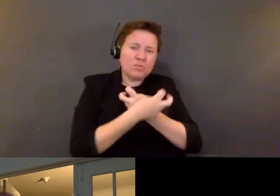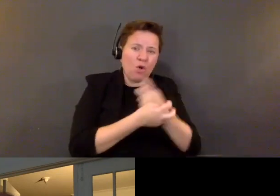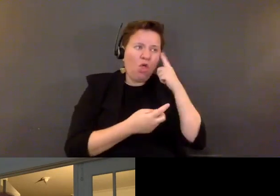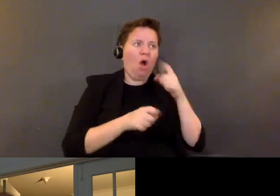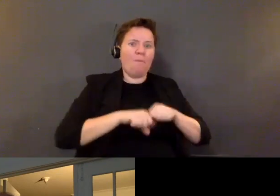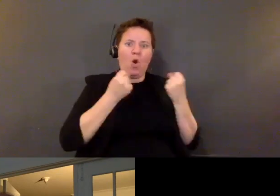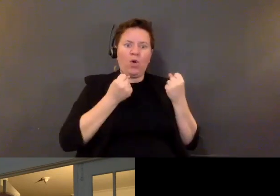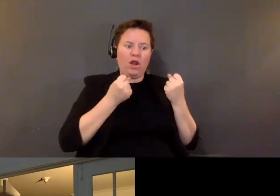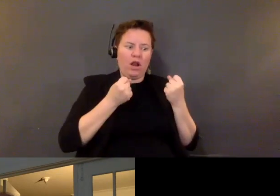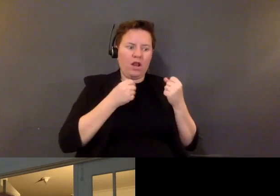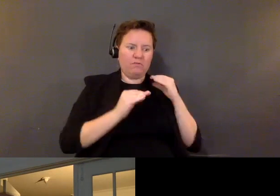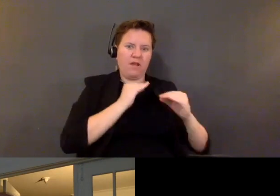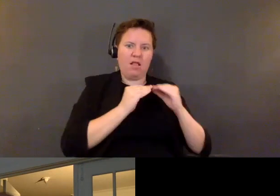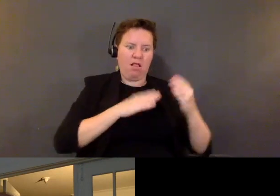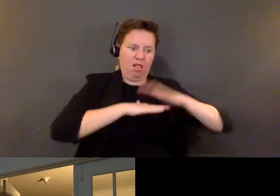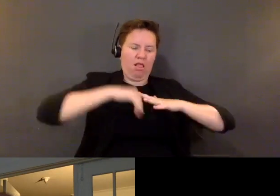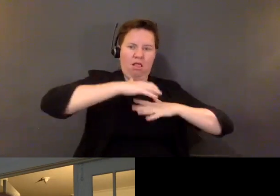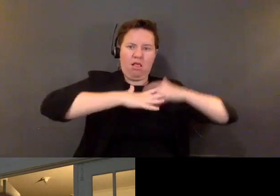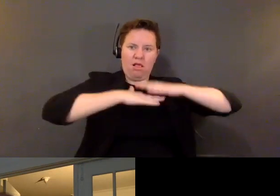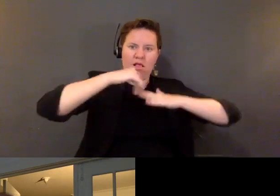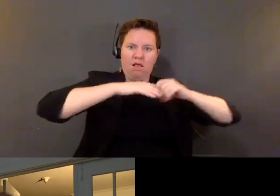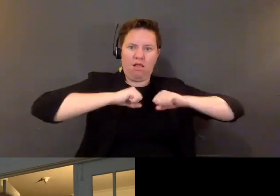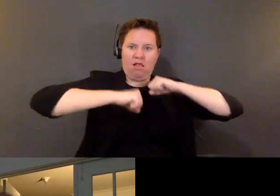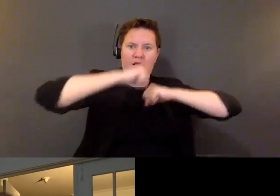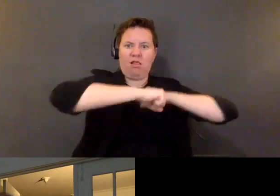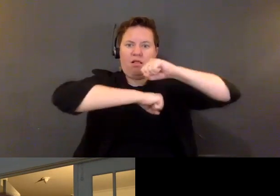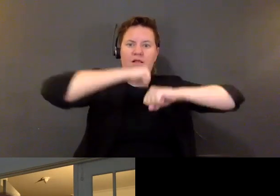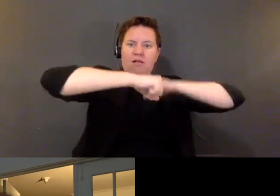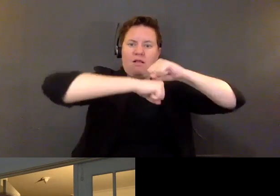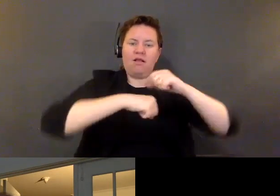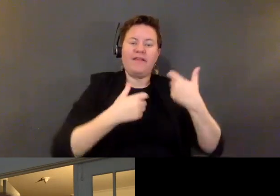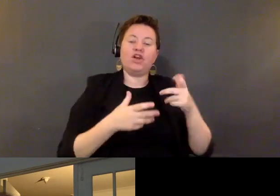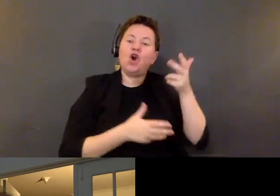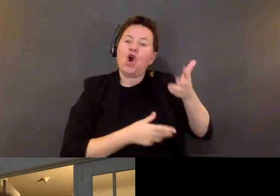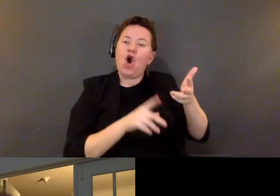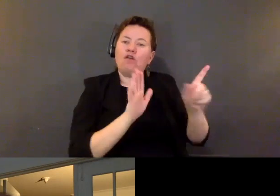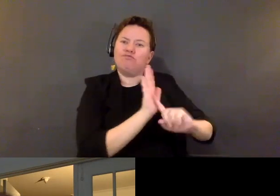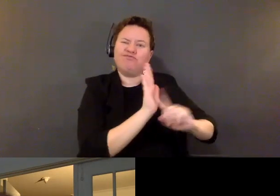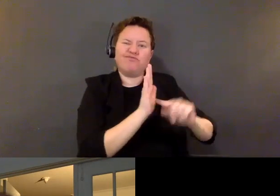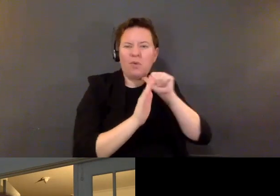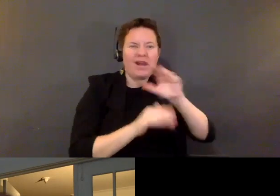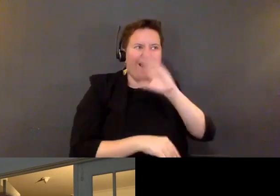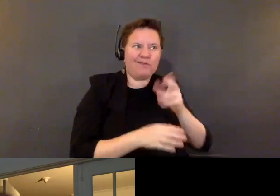trying to repair themselves like a car alarm that won't turn off she said sometimes i wish i